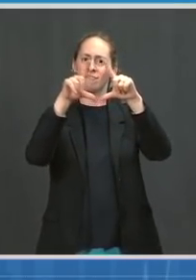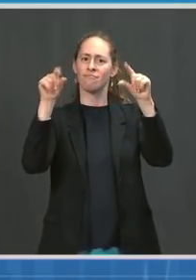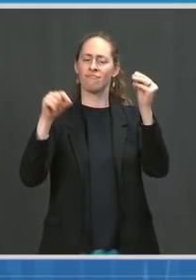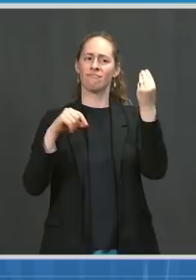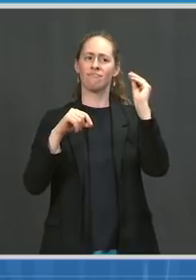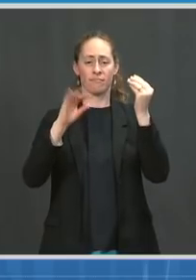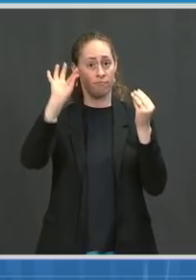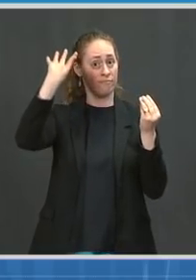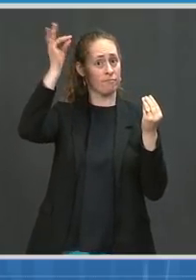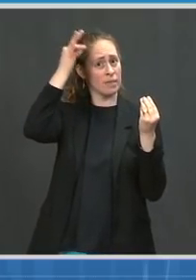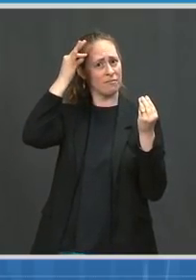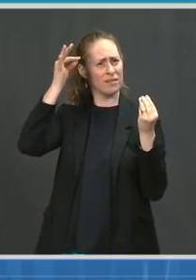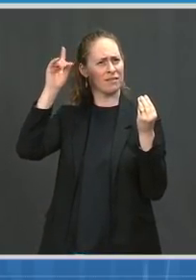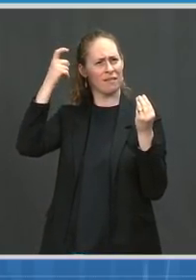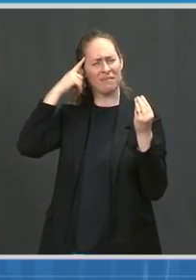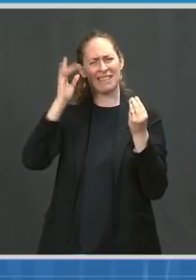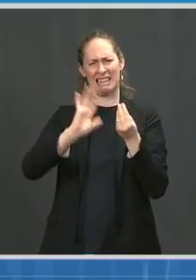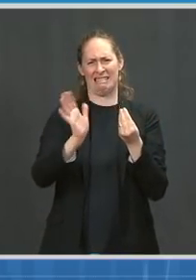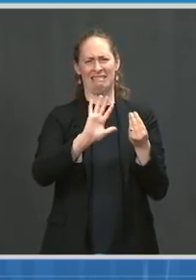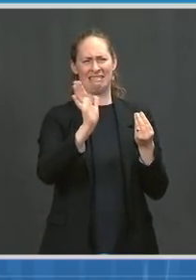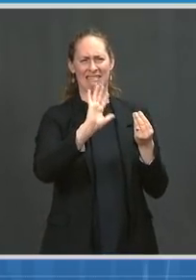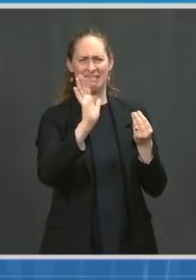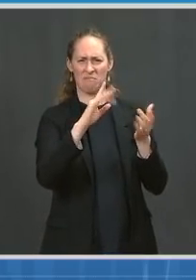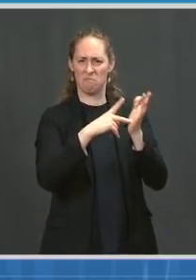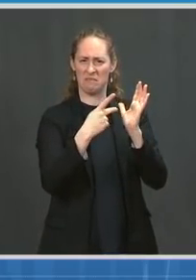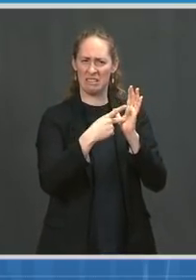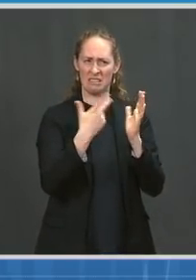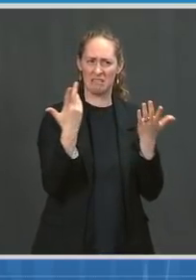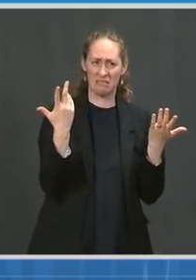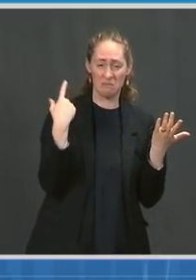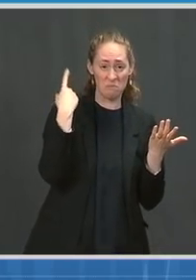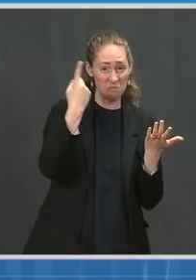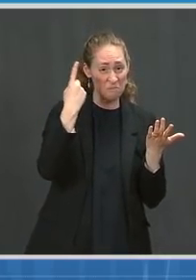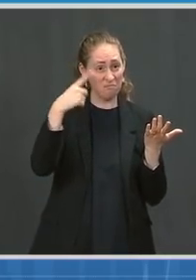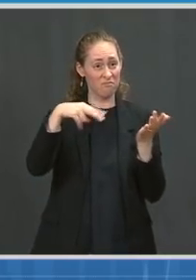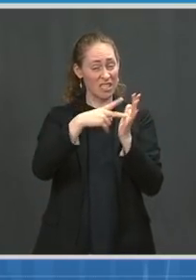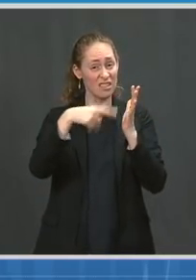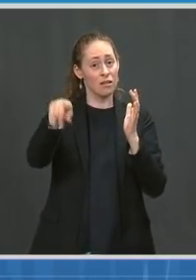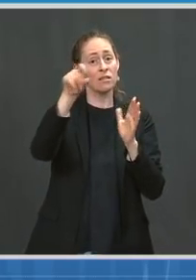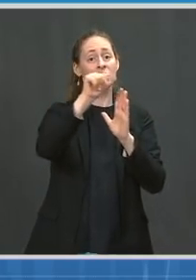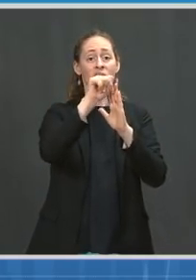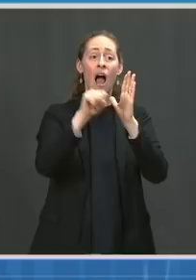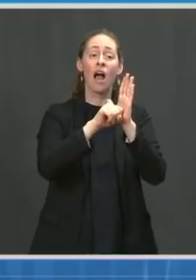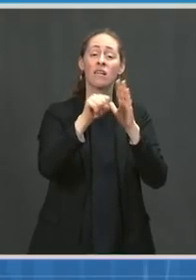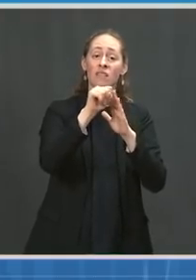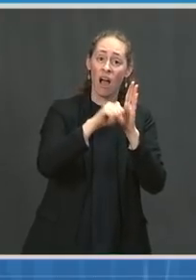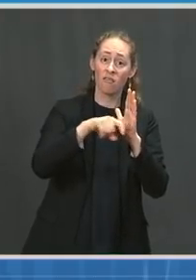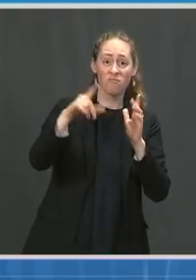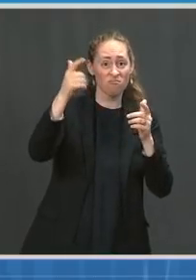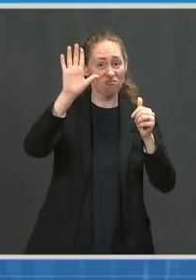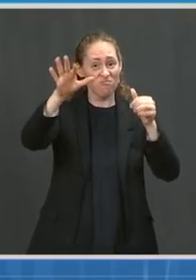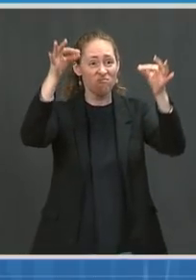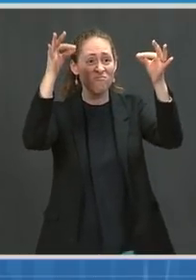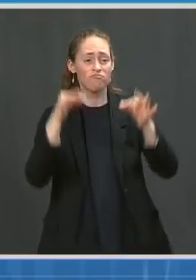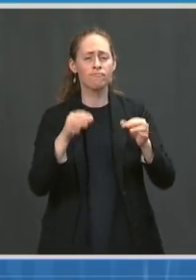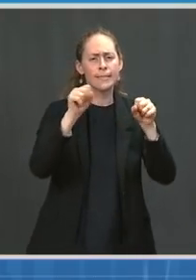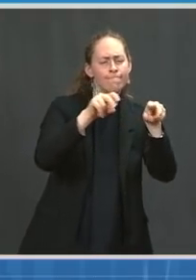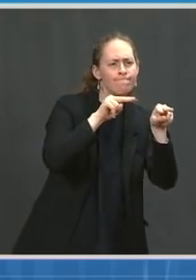but does that mean you're just going to leave it up to every state to track it? What is your plan if people lose their vaccination cards?